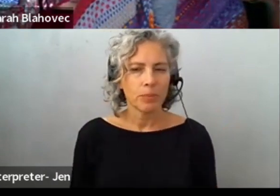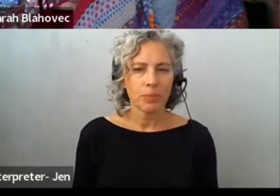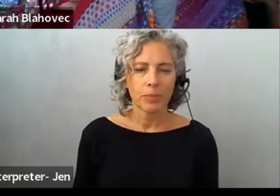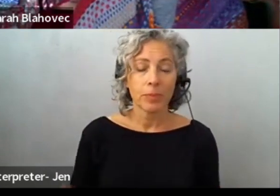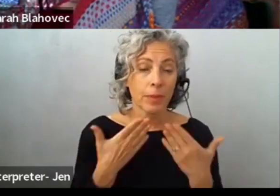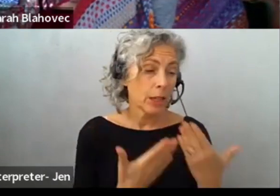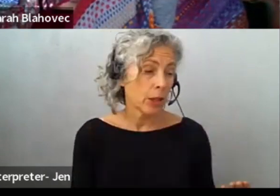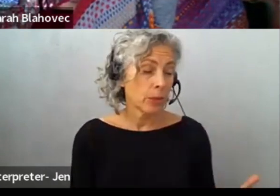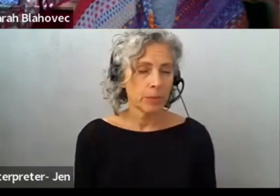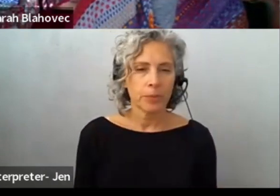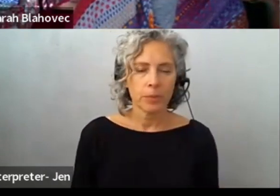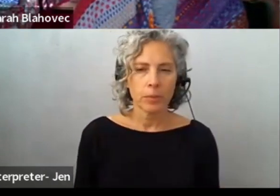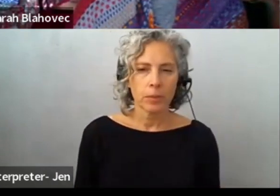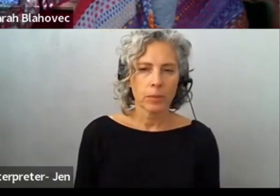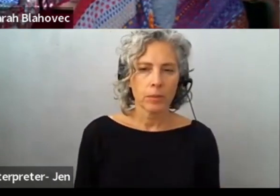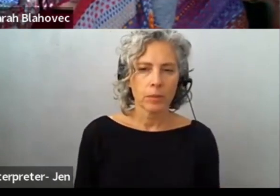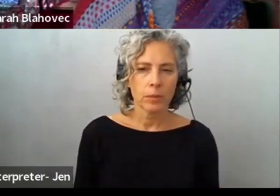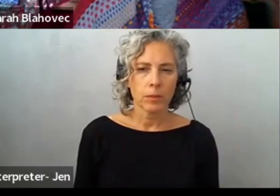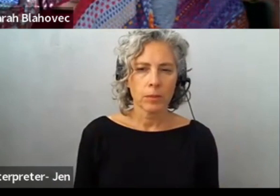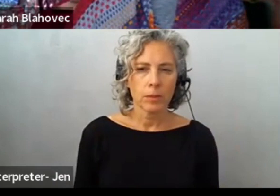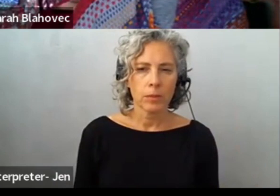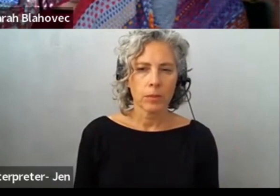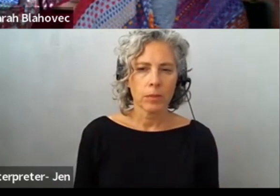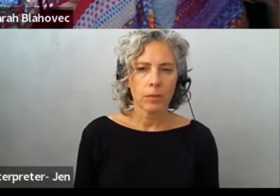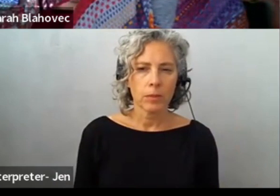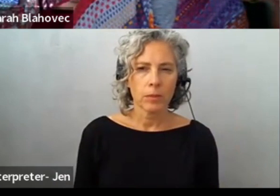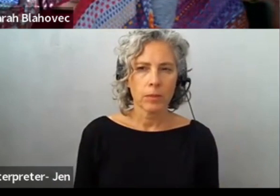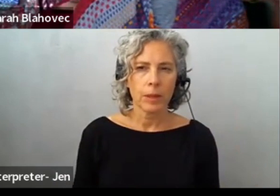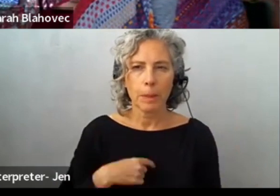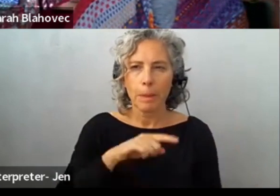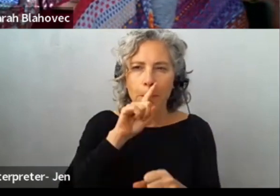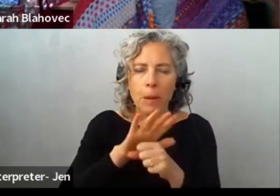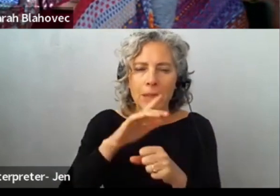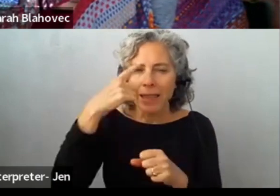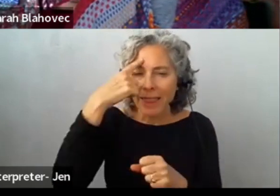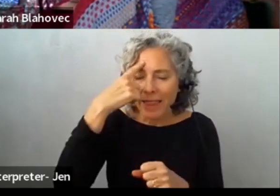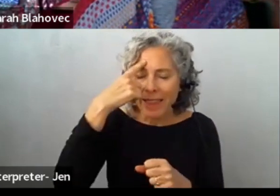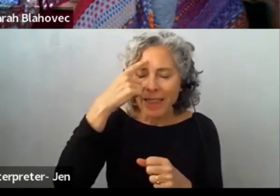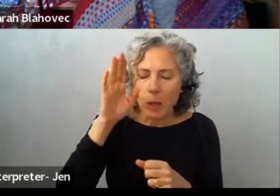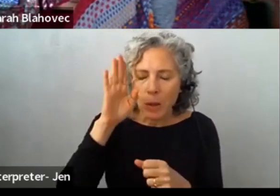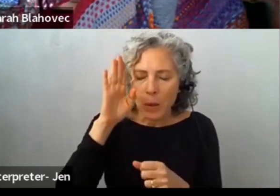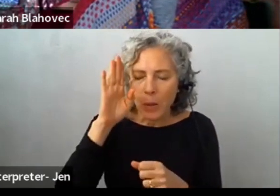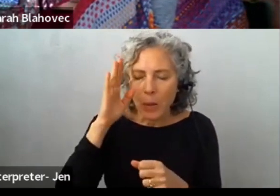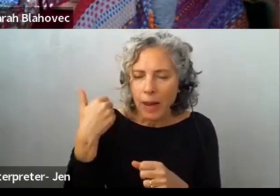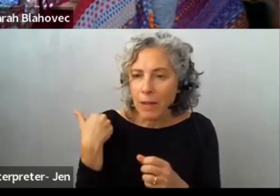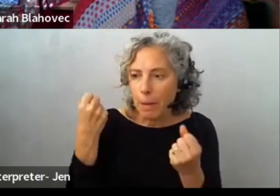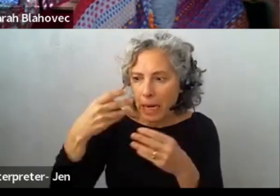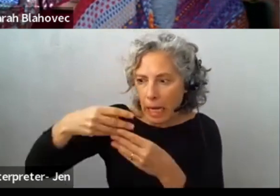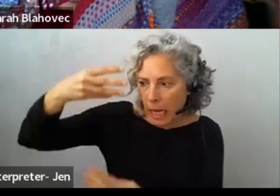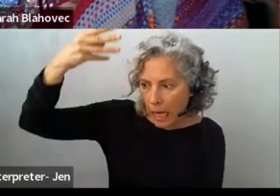you. and I were going, I promise, I think this might be one. We've got many questions coming in. But I want to make